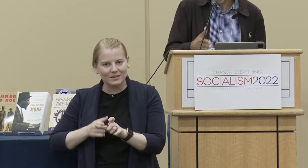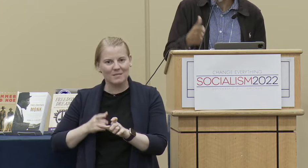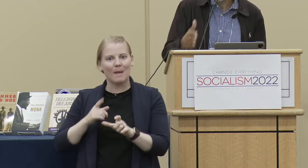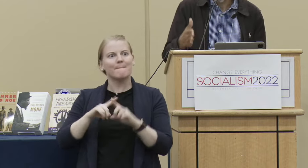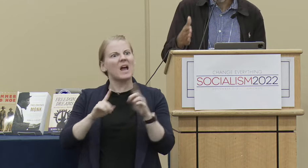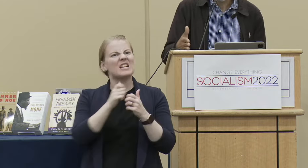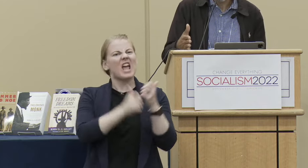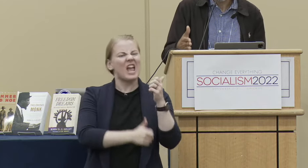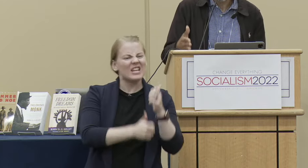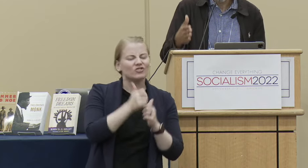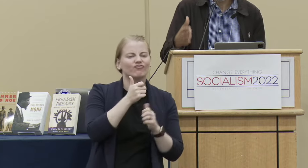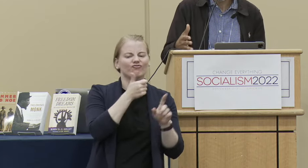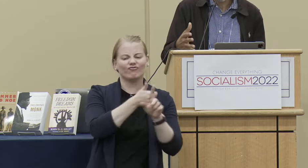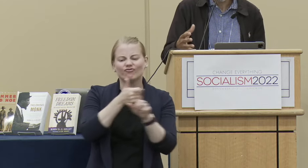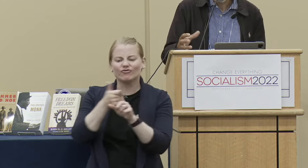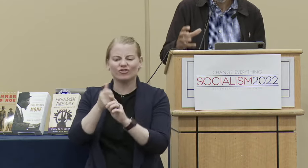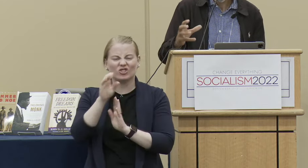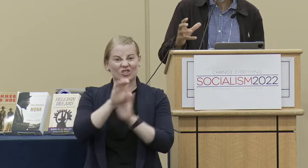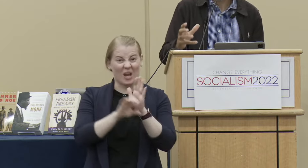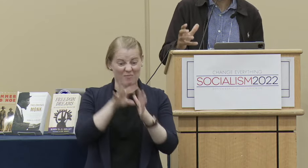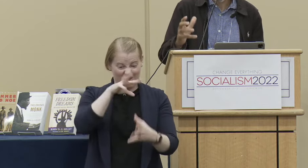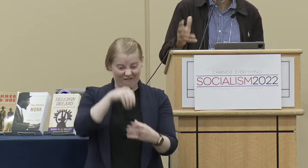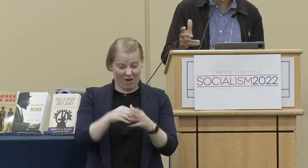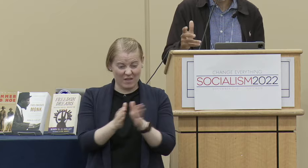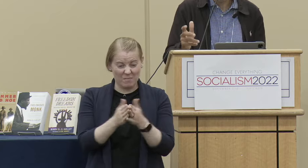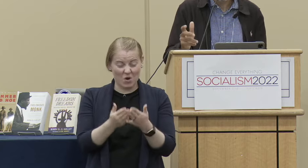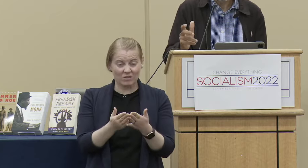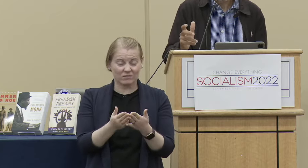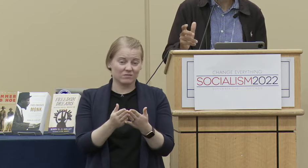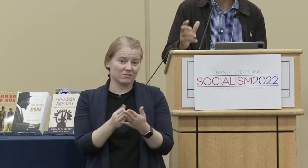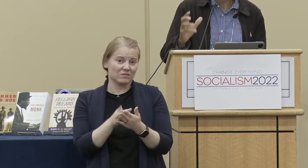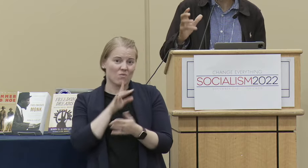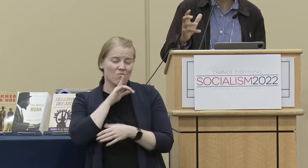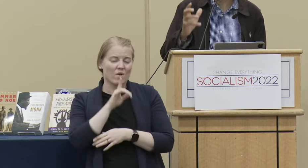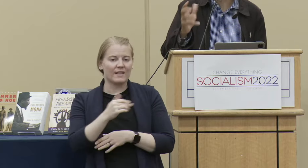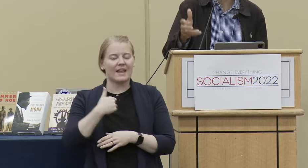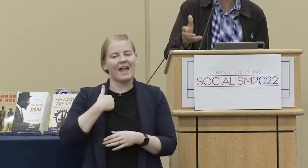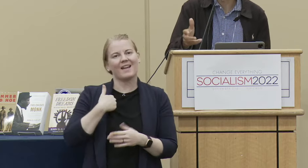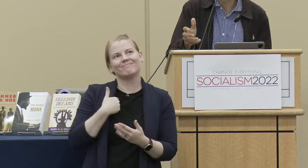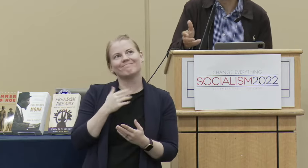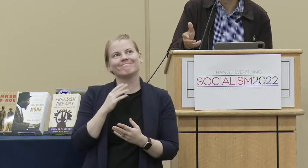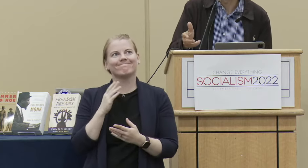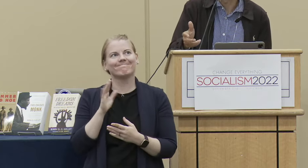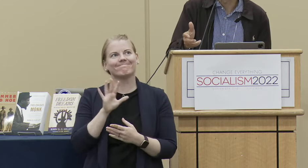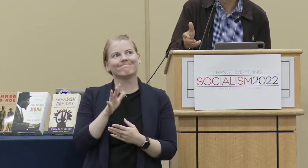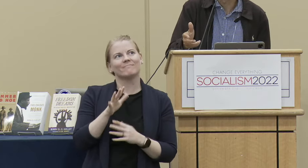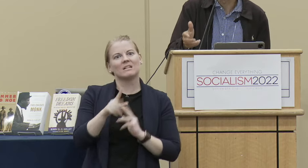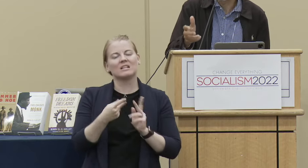or communism, or those parties. Rather, each chapter, every chapter in that book, ultimately had a kind of